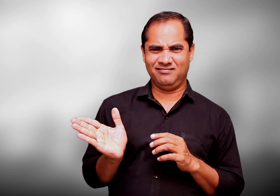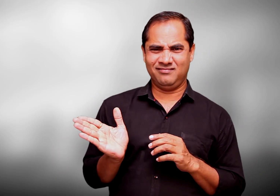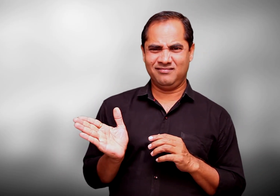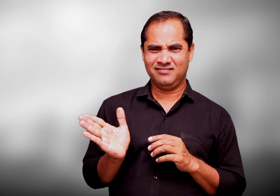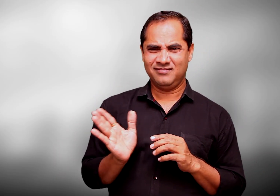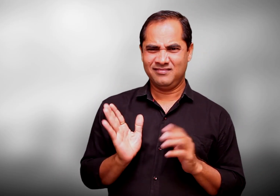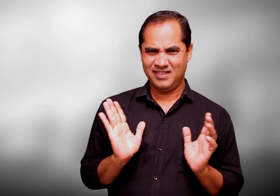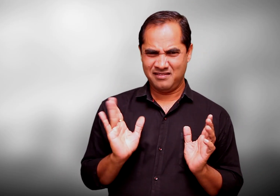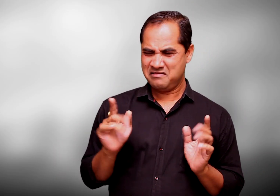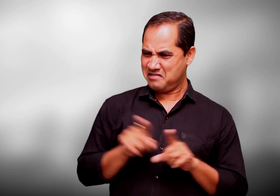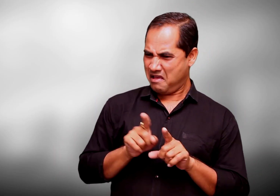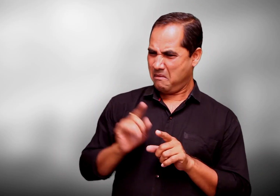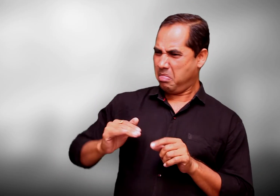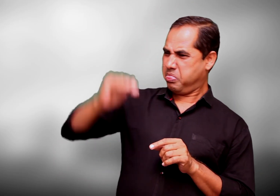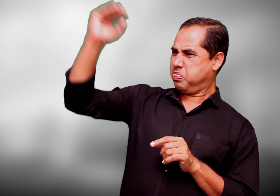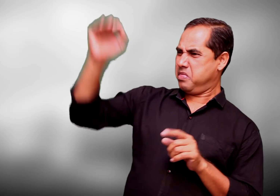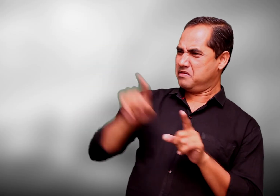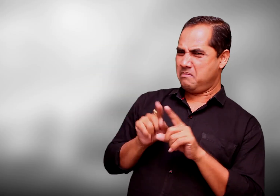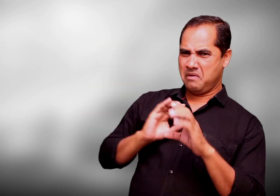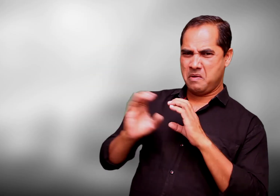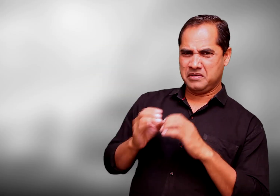though she is a grown-up lady.